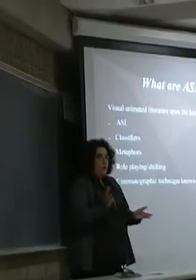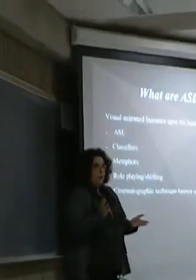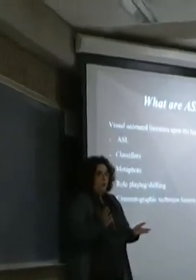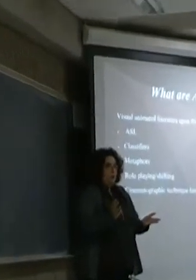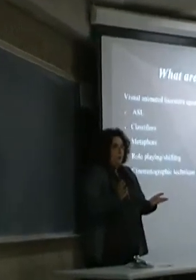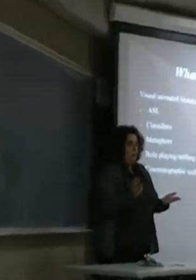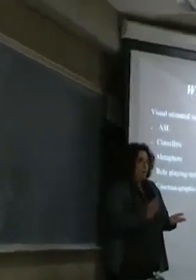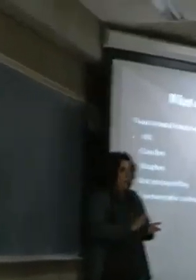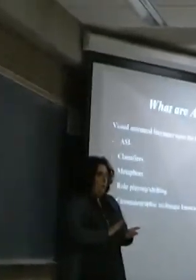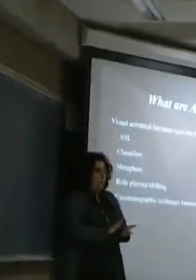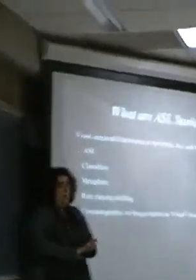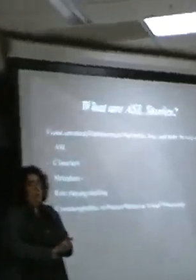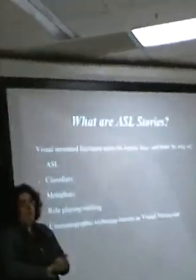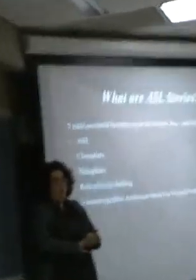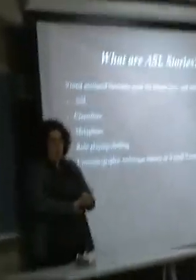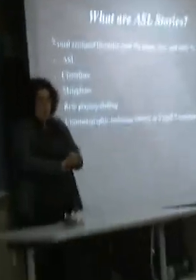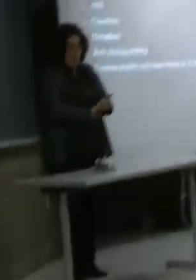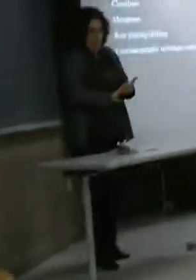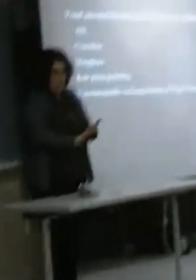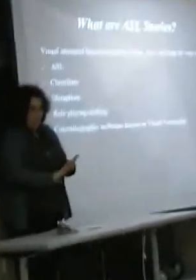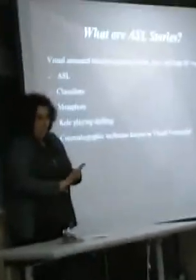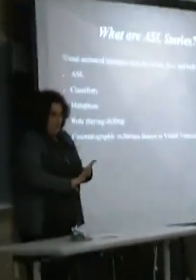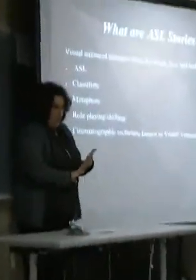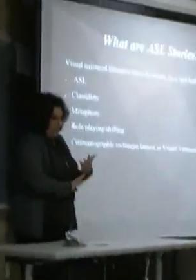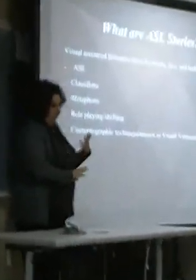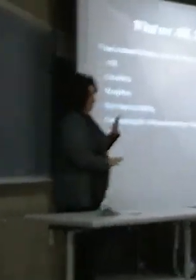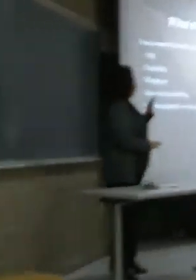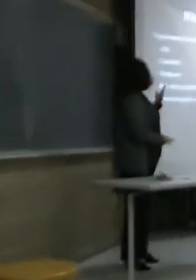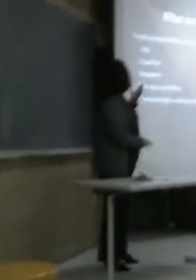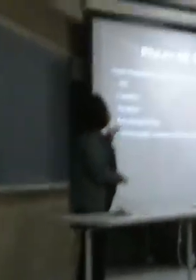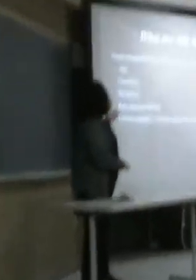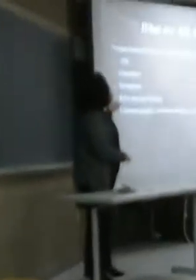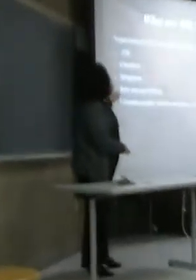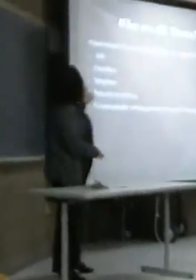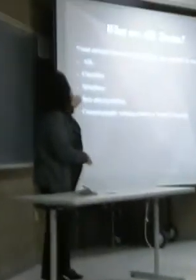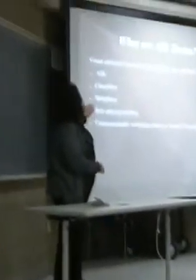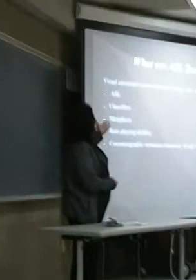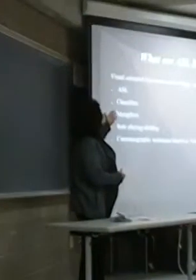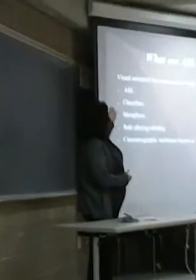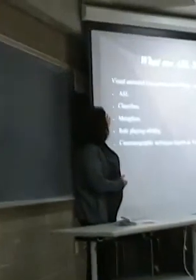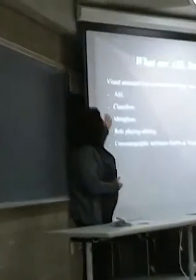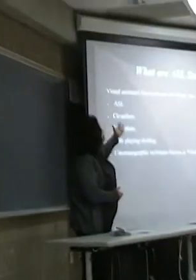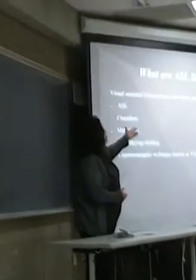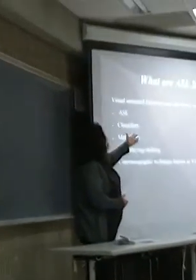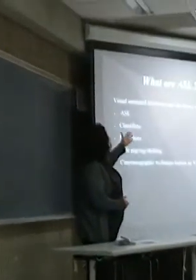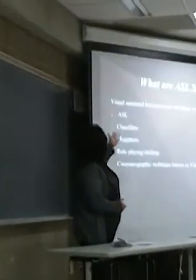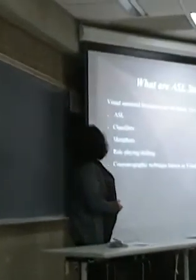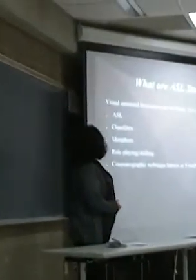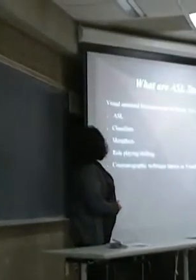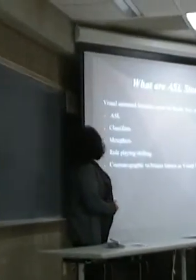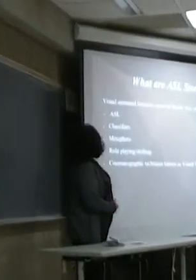First of all, you need to know what an ASL Story is. It's easily put right before you.